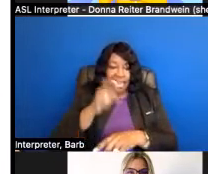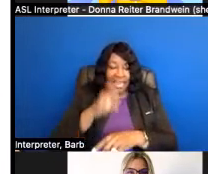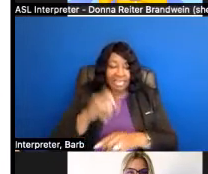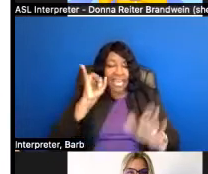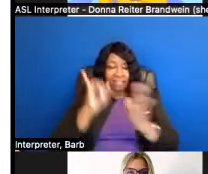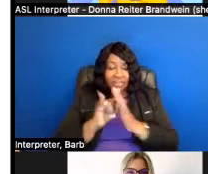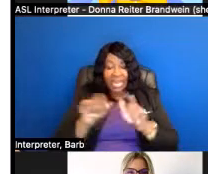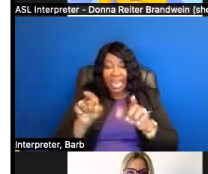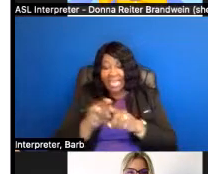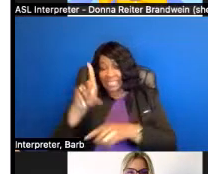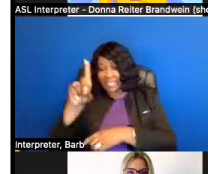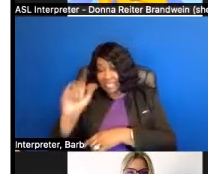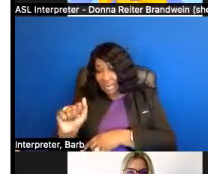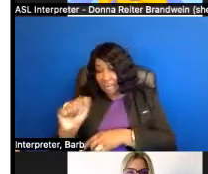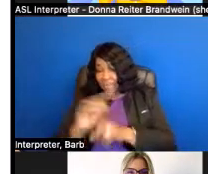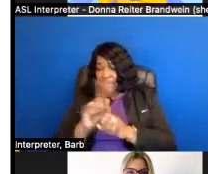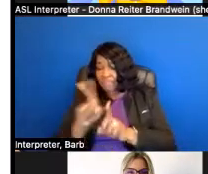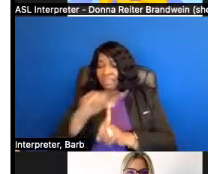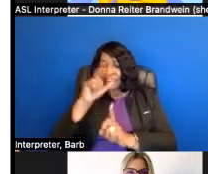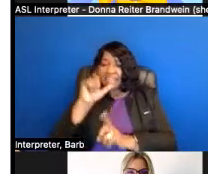but they did not have to be actually registered